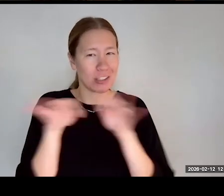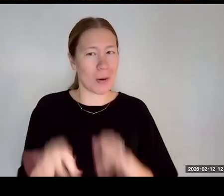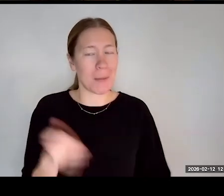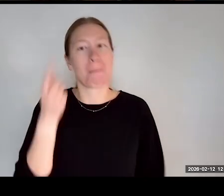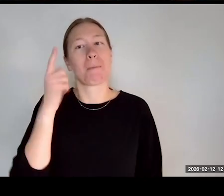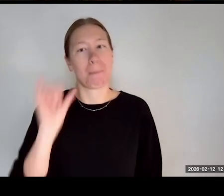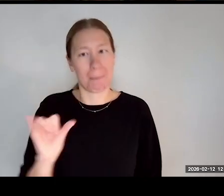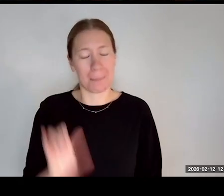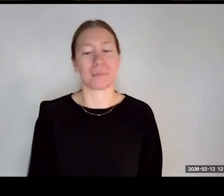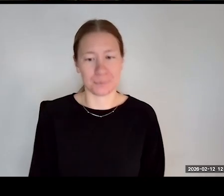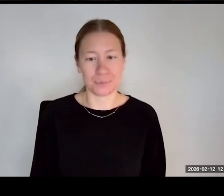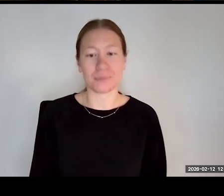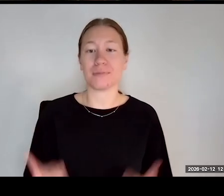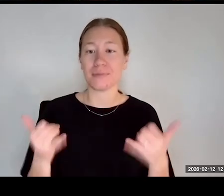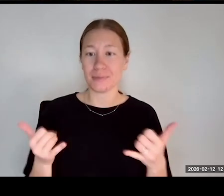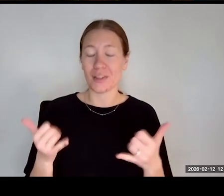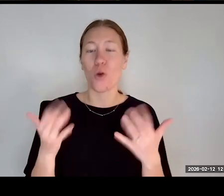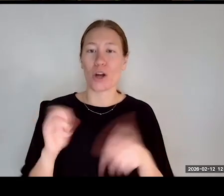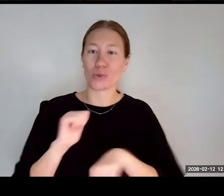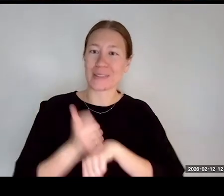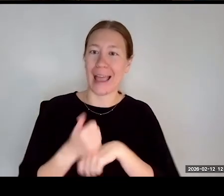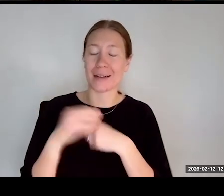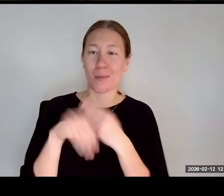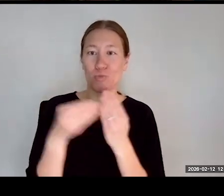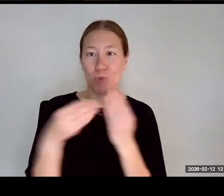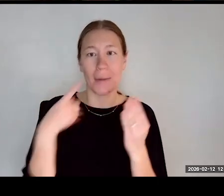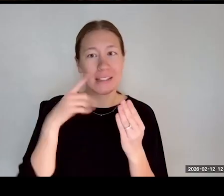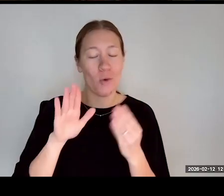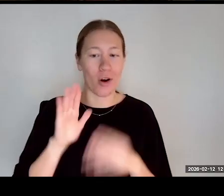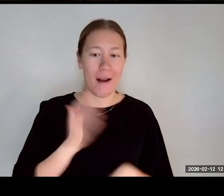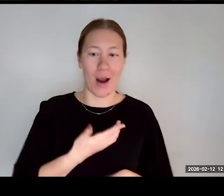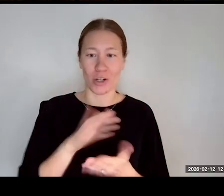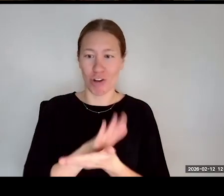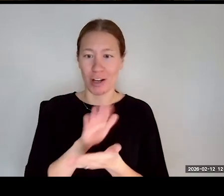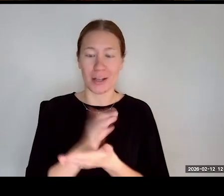that we're setting some properties for our document that's going to help people understand the language.